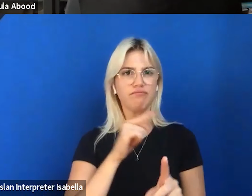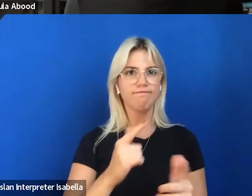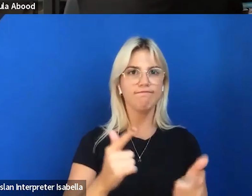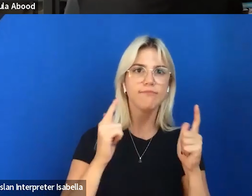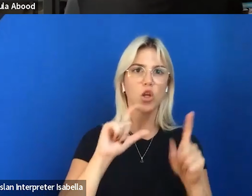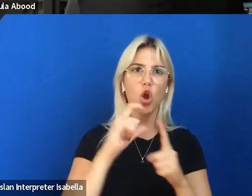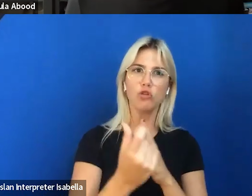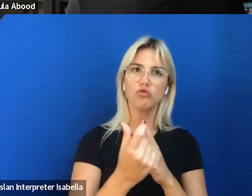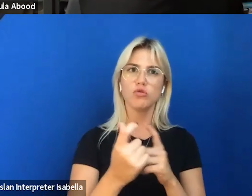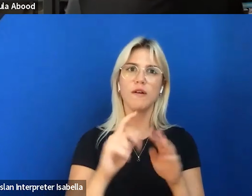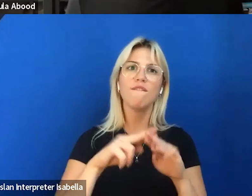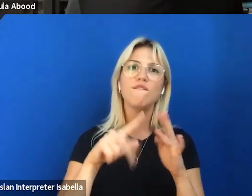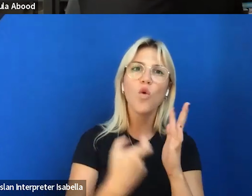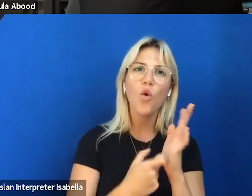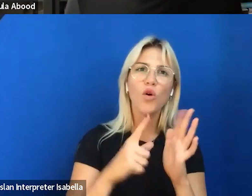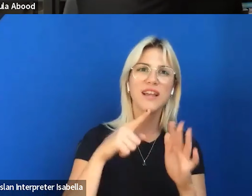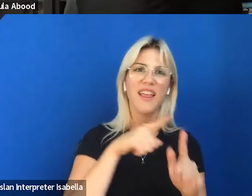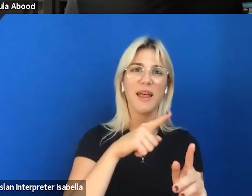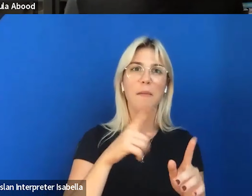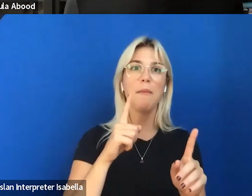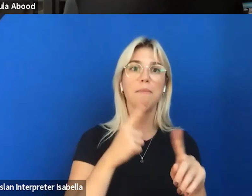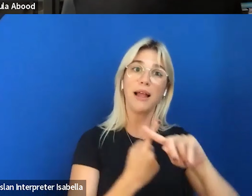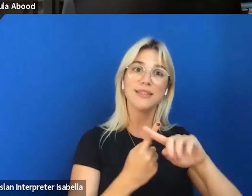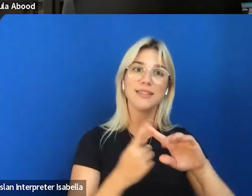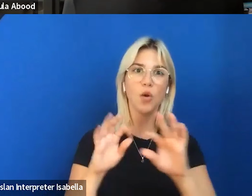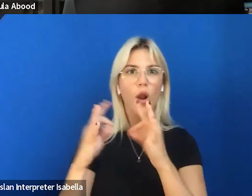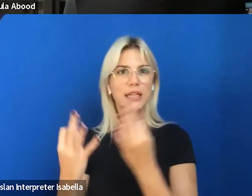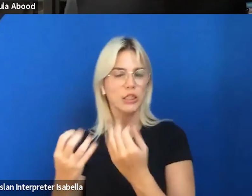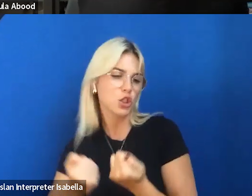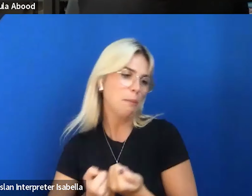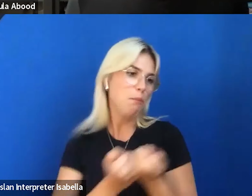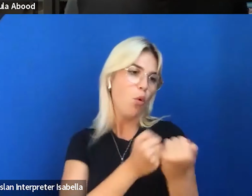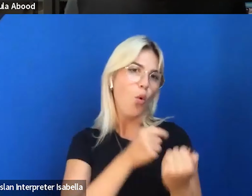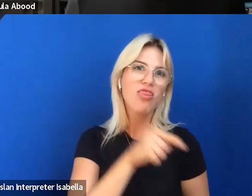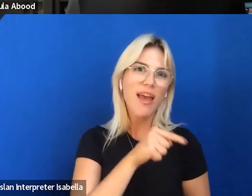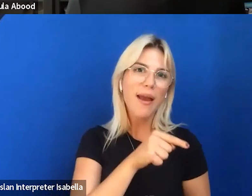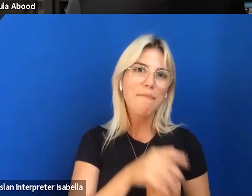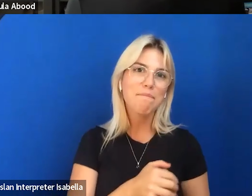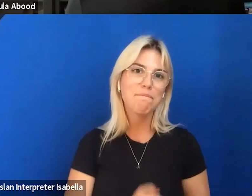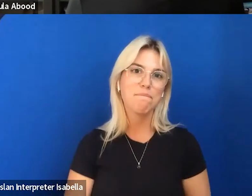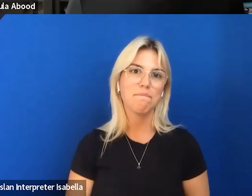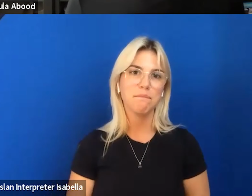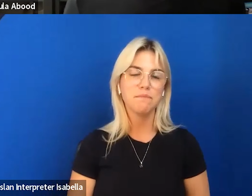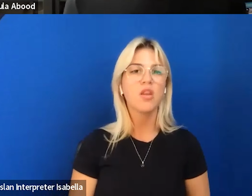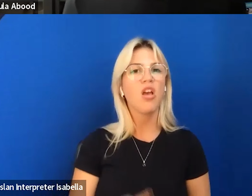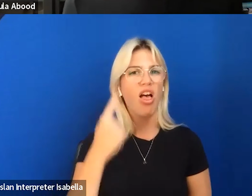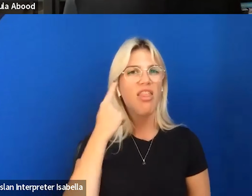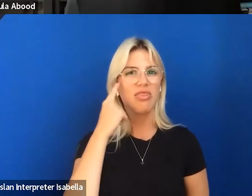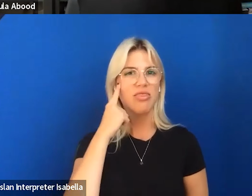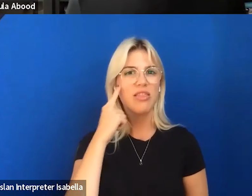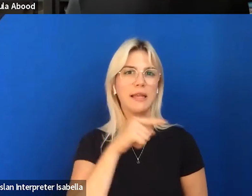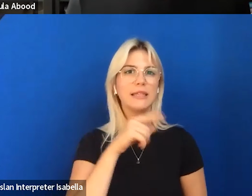supported by organisations in partnership that are based on reciprocity. I think this model is really important because